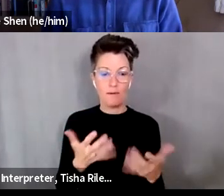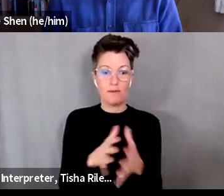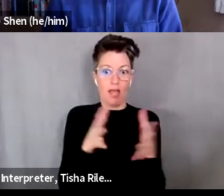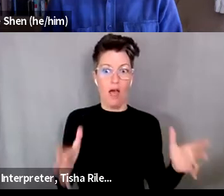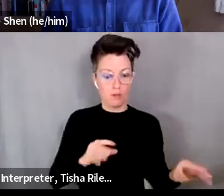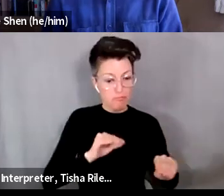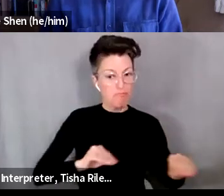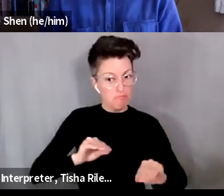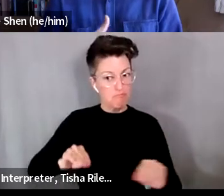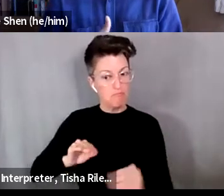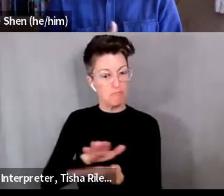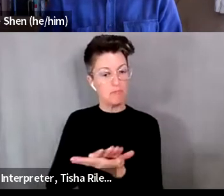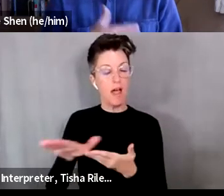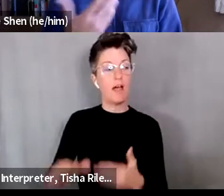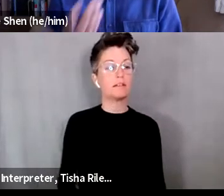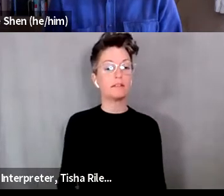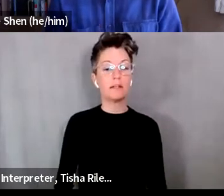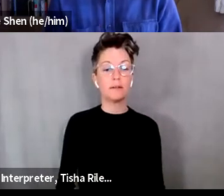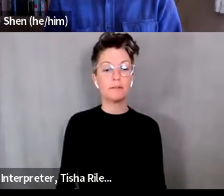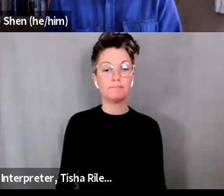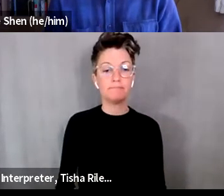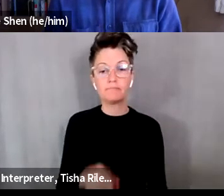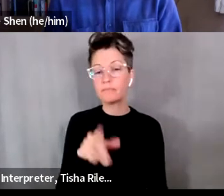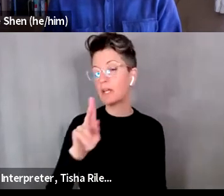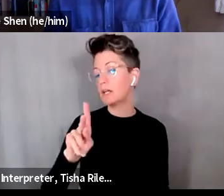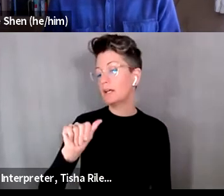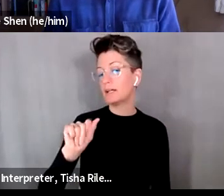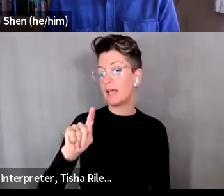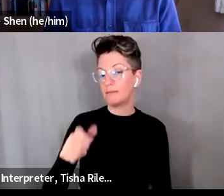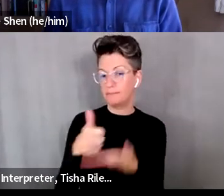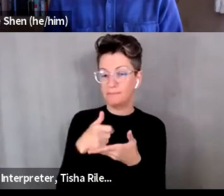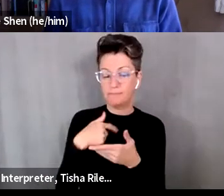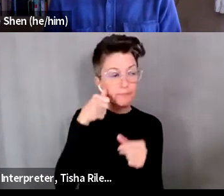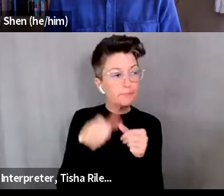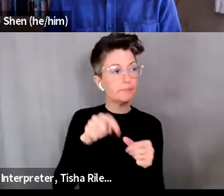that the group I think was also very aware of, was there are all these moments in the film